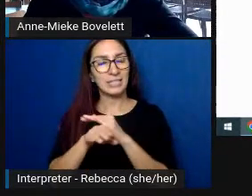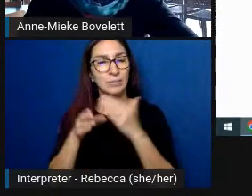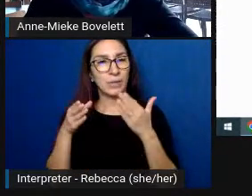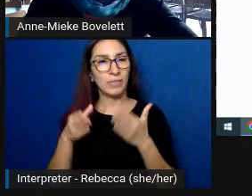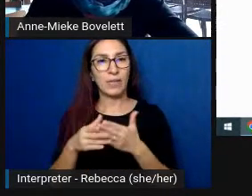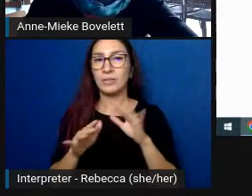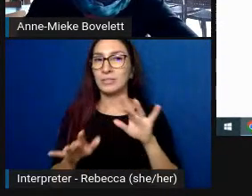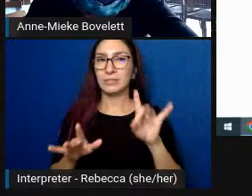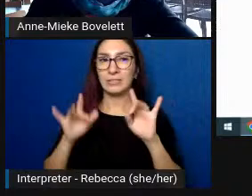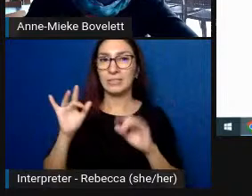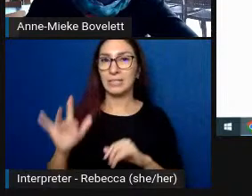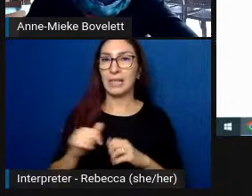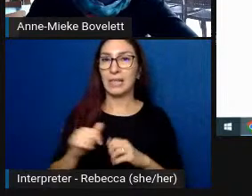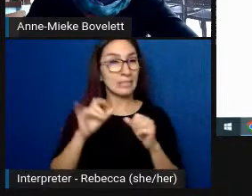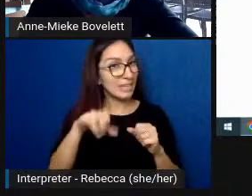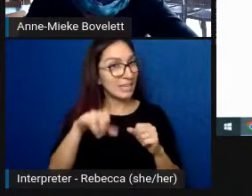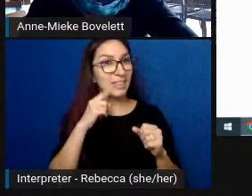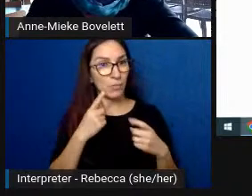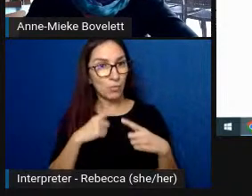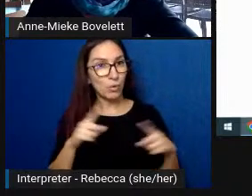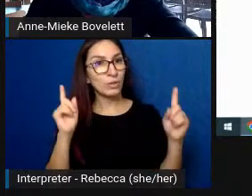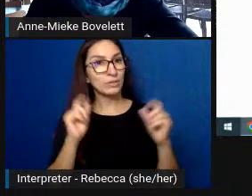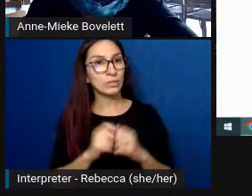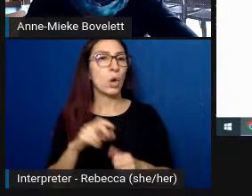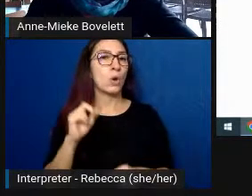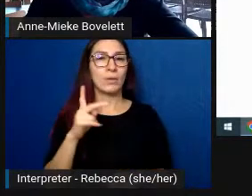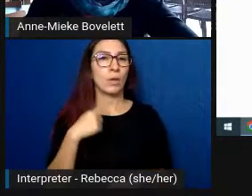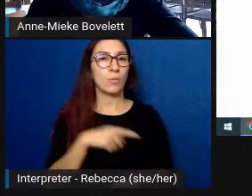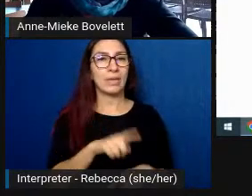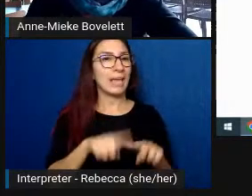screenreader reading in the background / let's see if this is accessible.